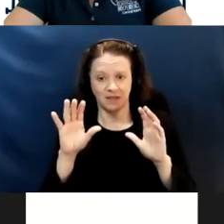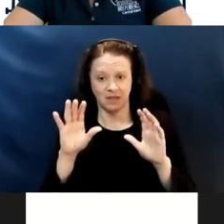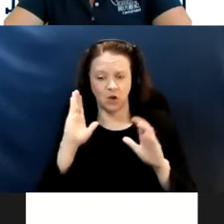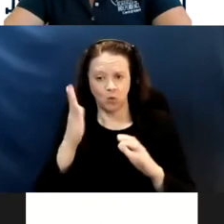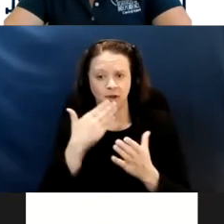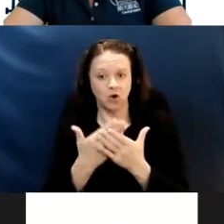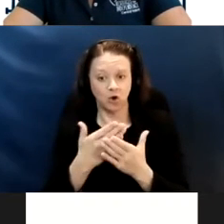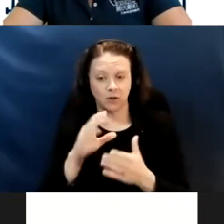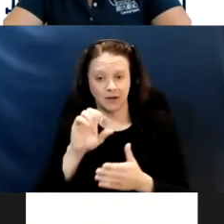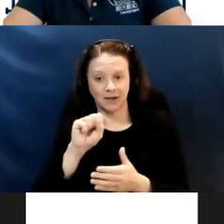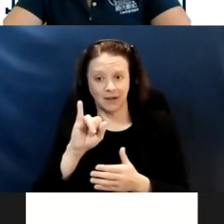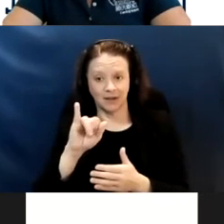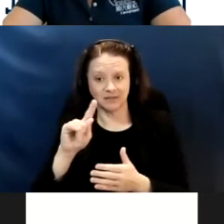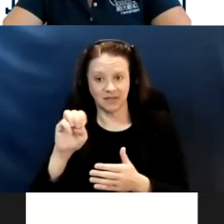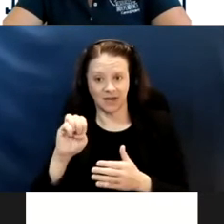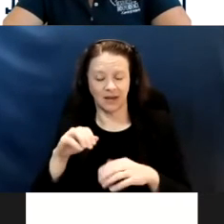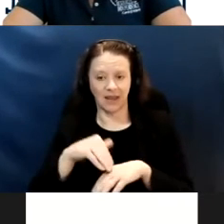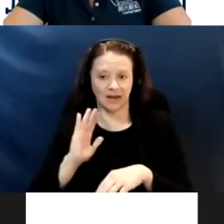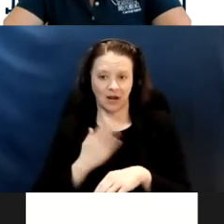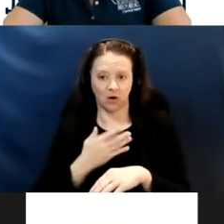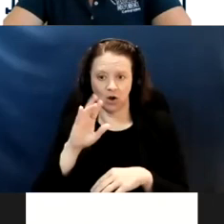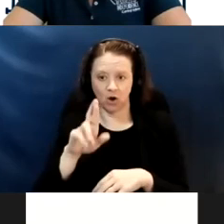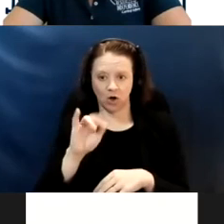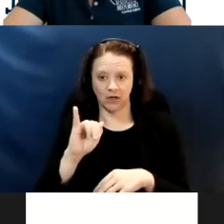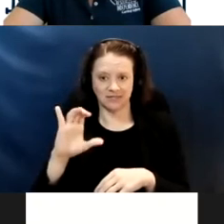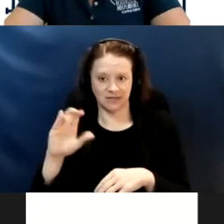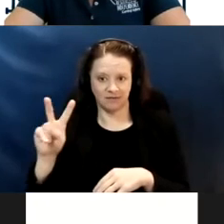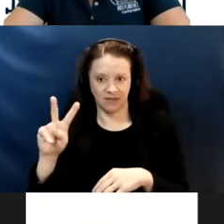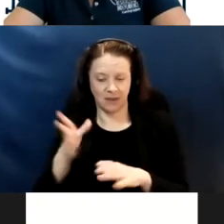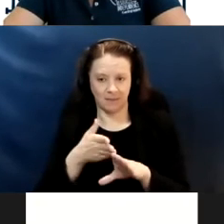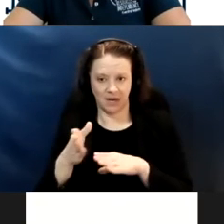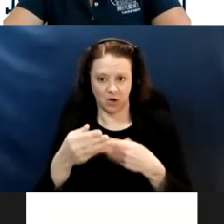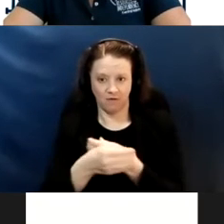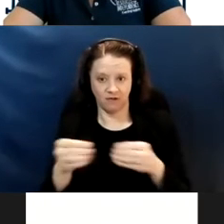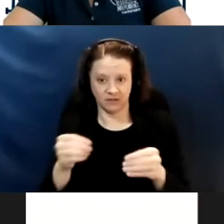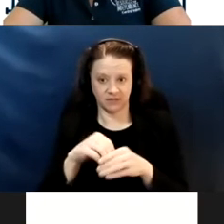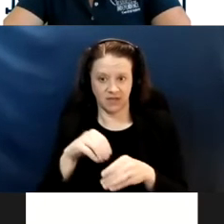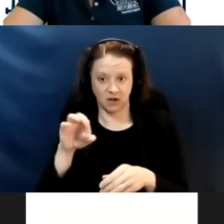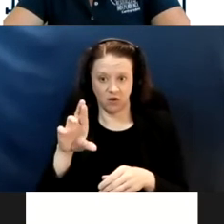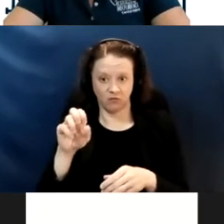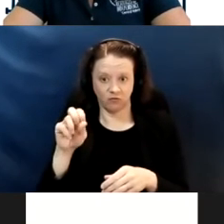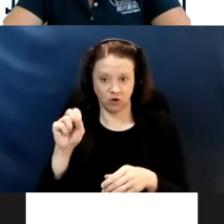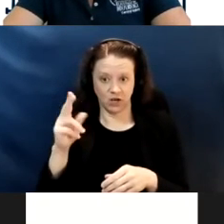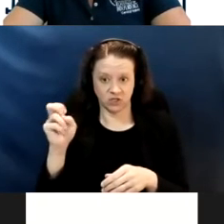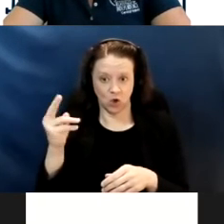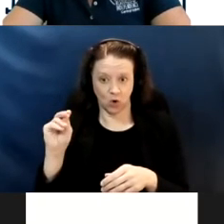our RICV main office in the Fresno area, so that we can actually have a clinic there